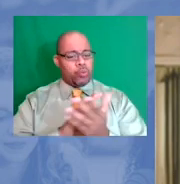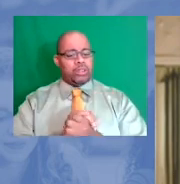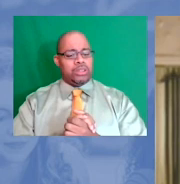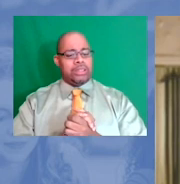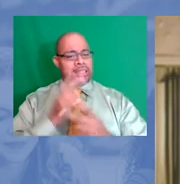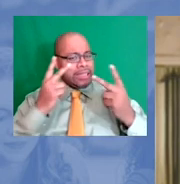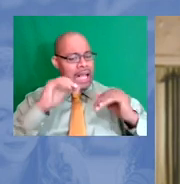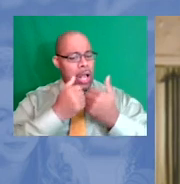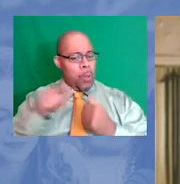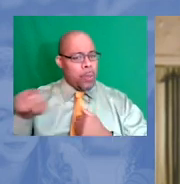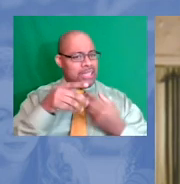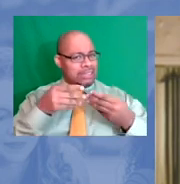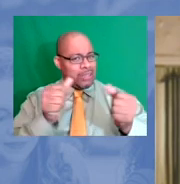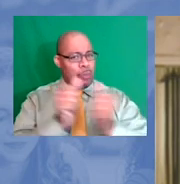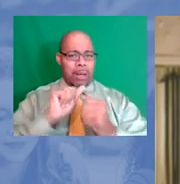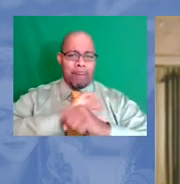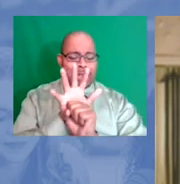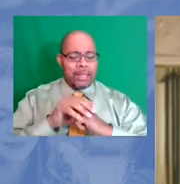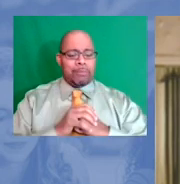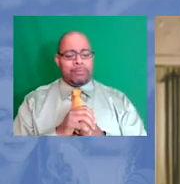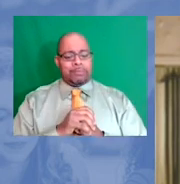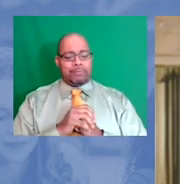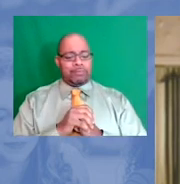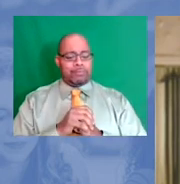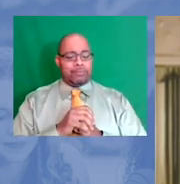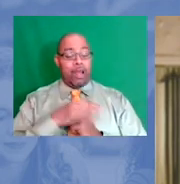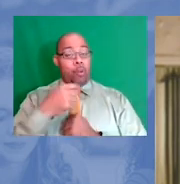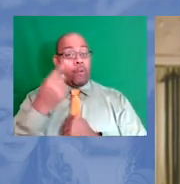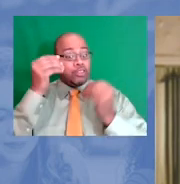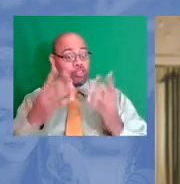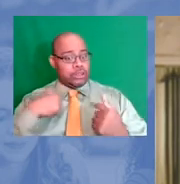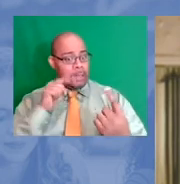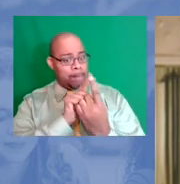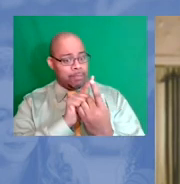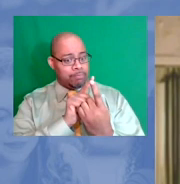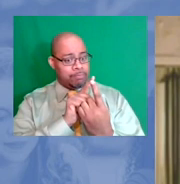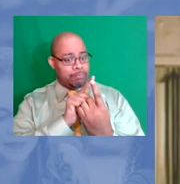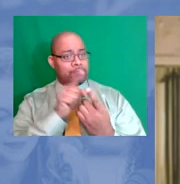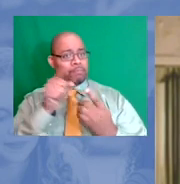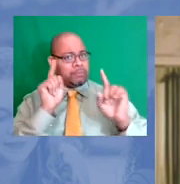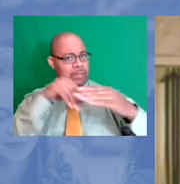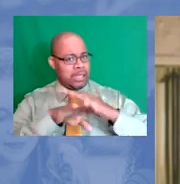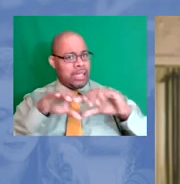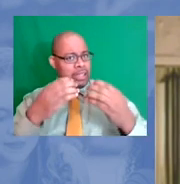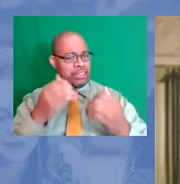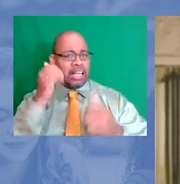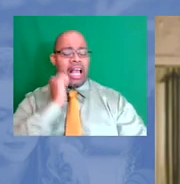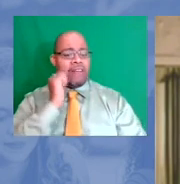AND ONE OF THE TEACHERS I MET WAS COMING TO HIS CLASSROOM EVERY DAY EVEN THOUGH HIS ENTIRE